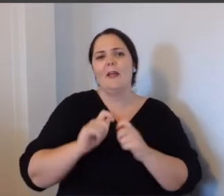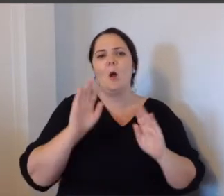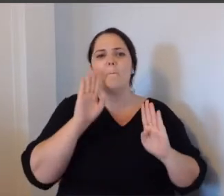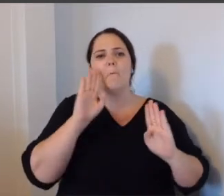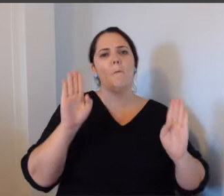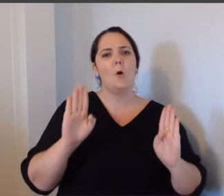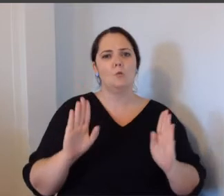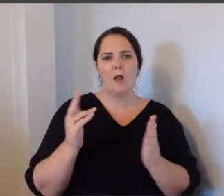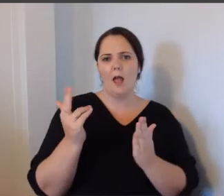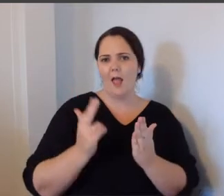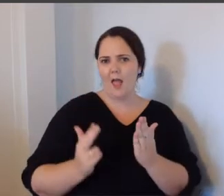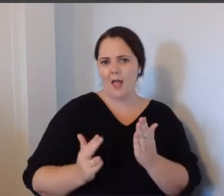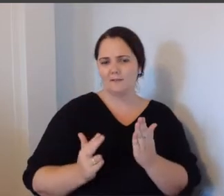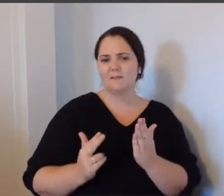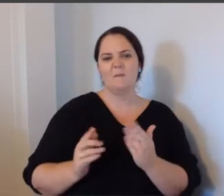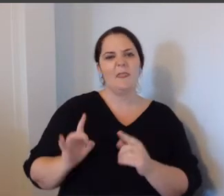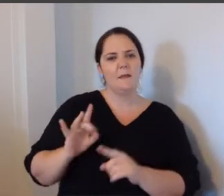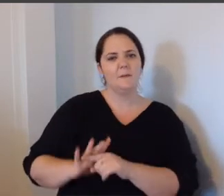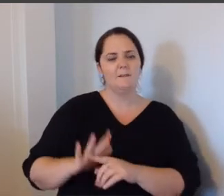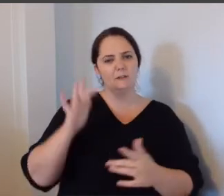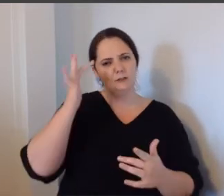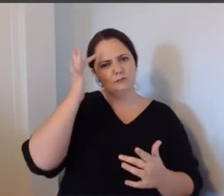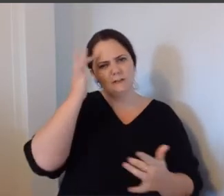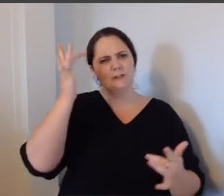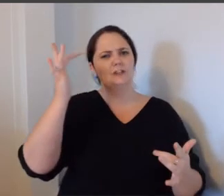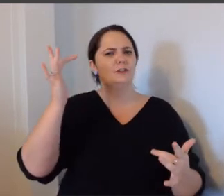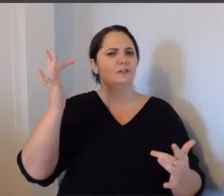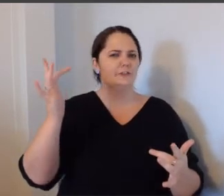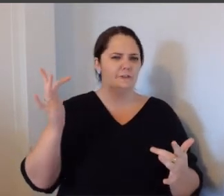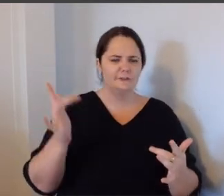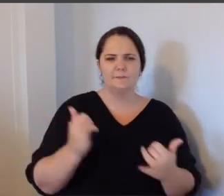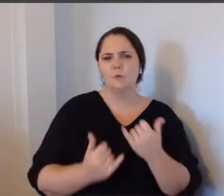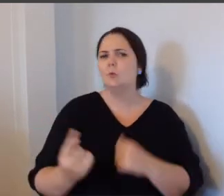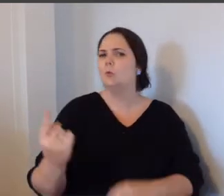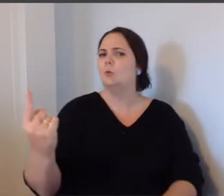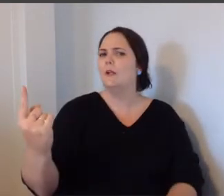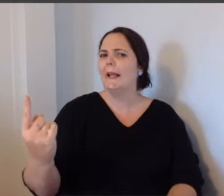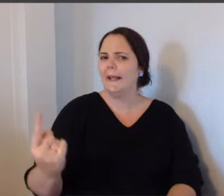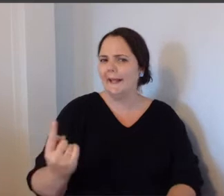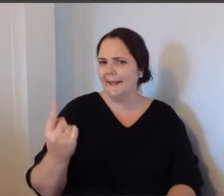the artist as a genius as a unique personality and as an individual who could gain status